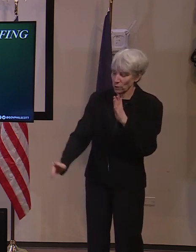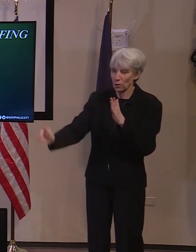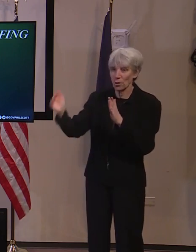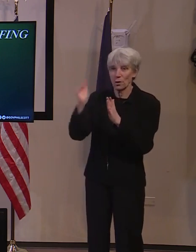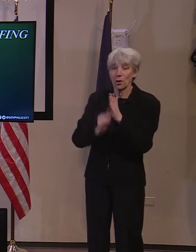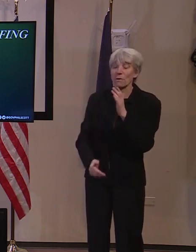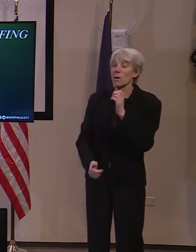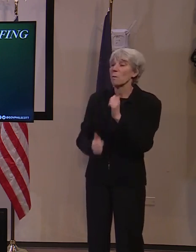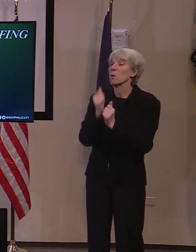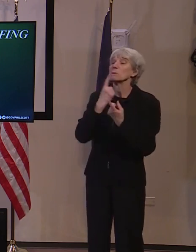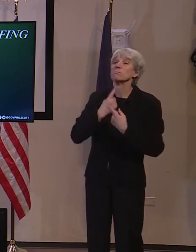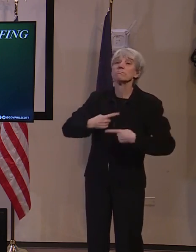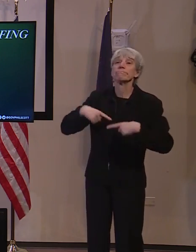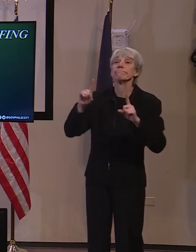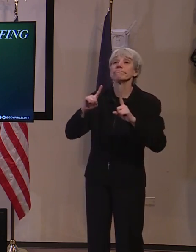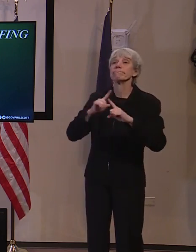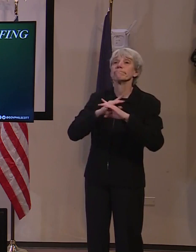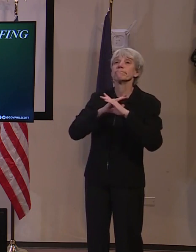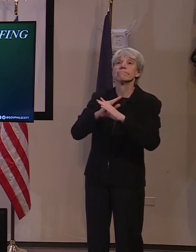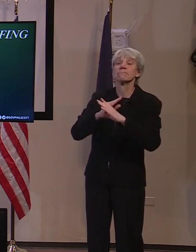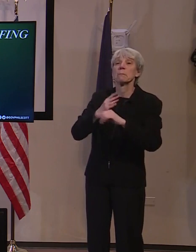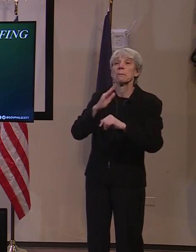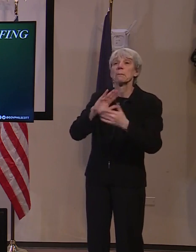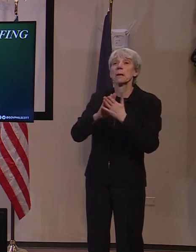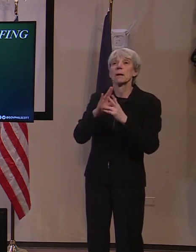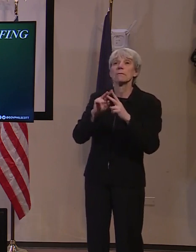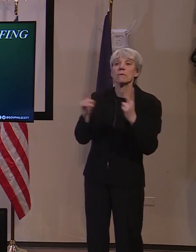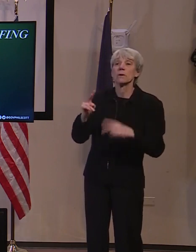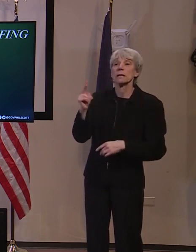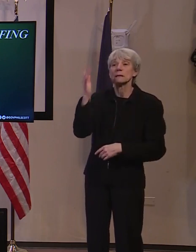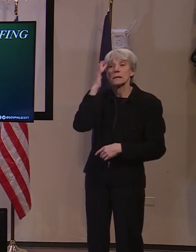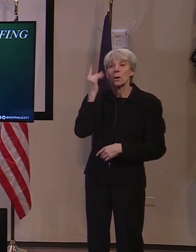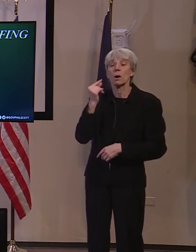effective protection against bad outcome. Serious illness,